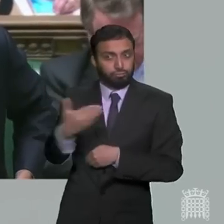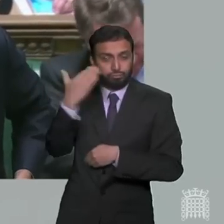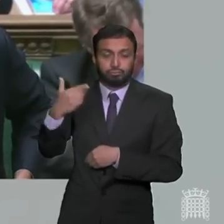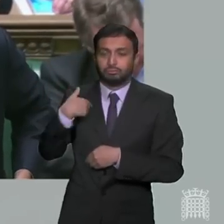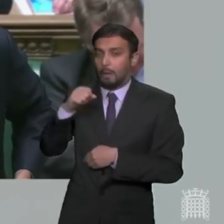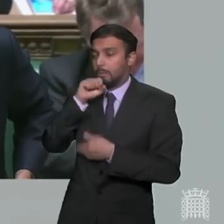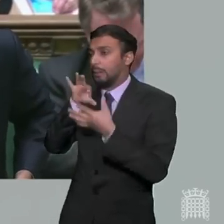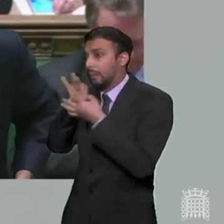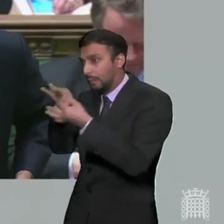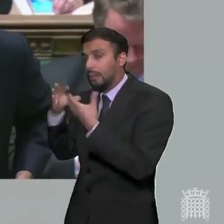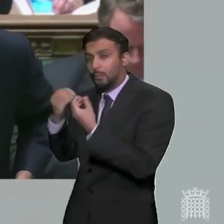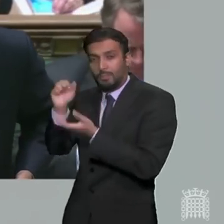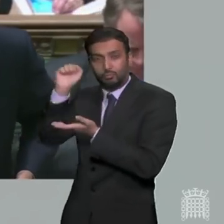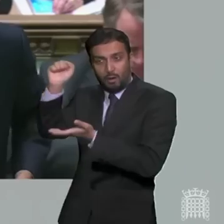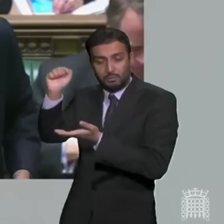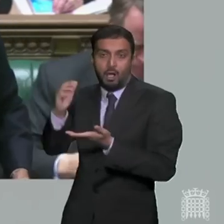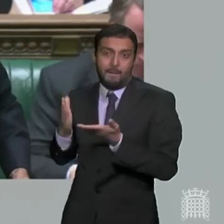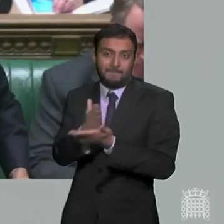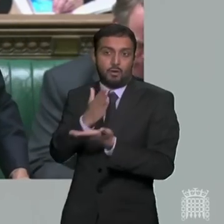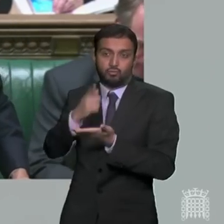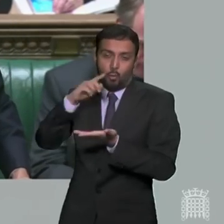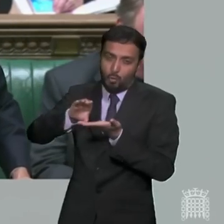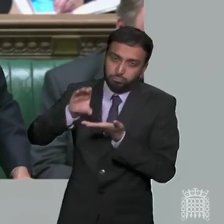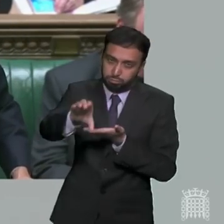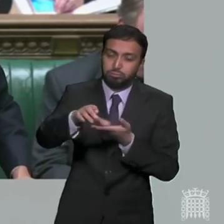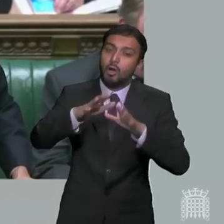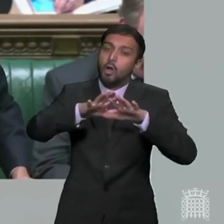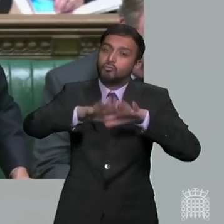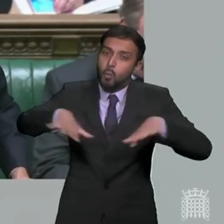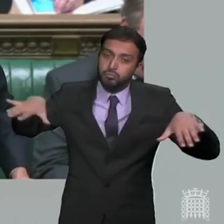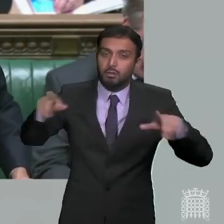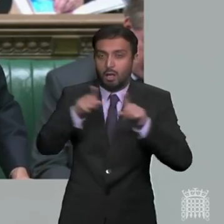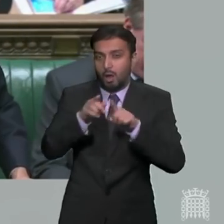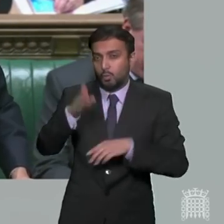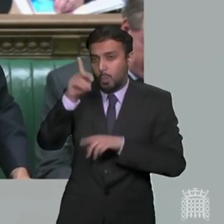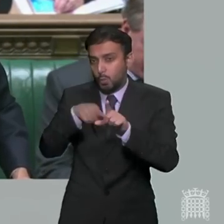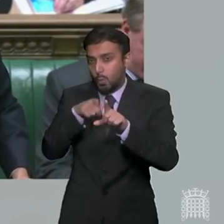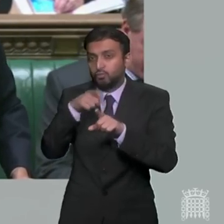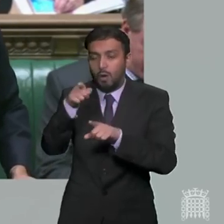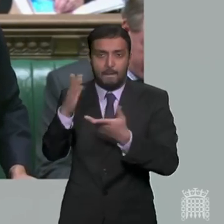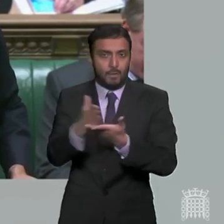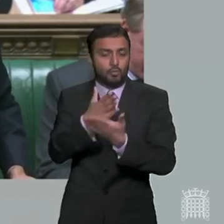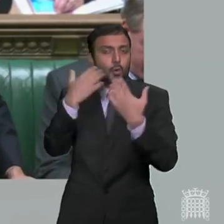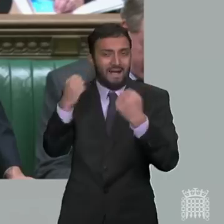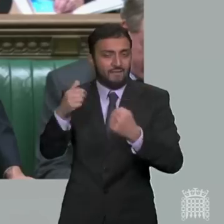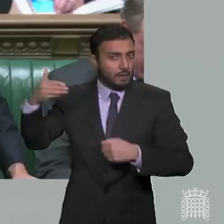to rural areas such as North Yorkshire to provide the connectivity that is so important for people to have opportunity and get access to public services.